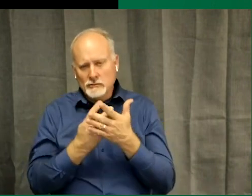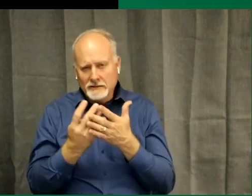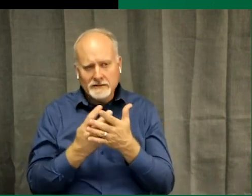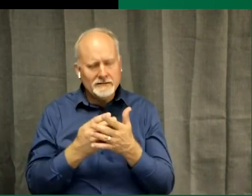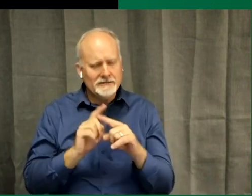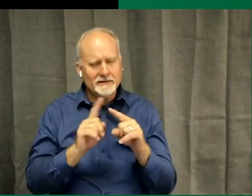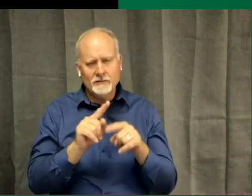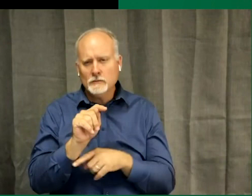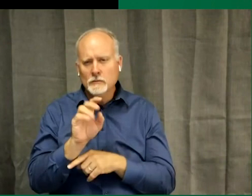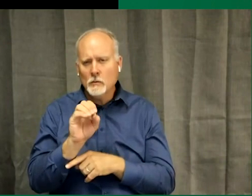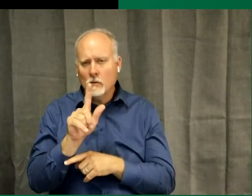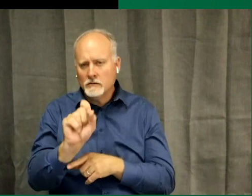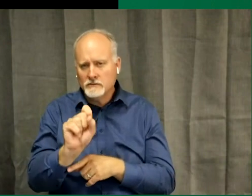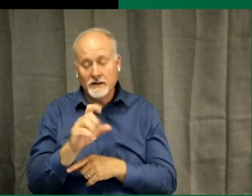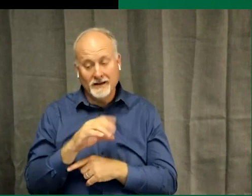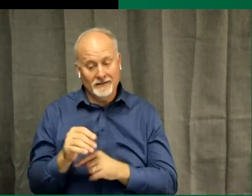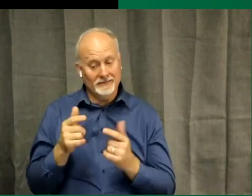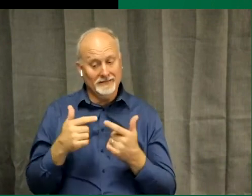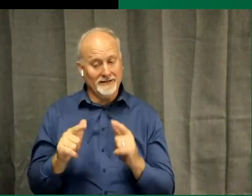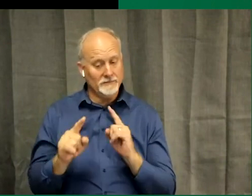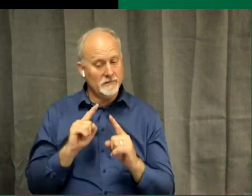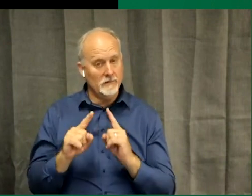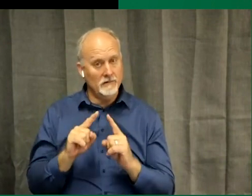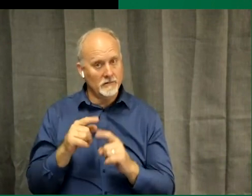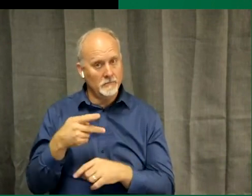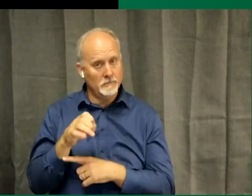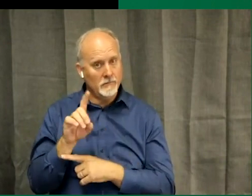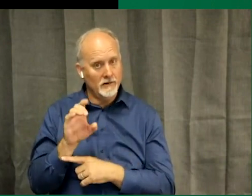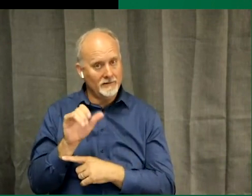in addition to our let's talk podcast so if you get a chance to check that out that would be great